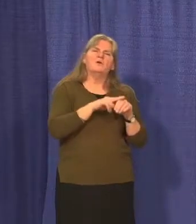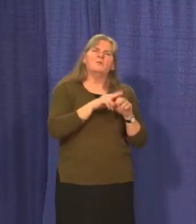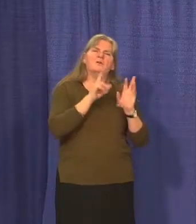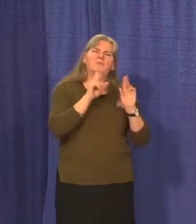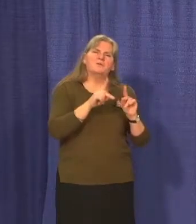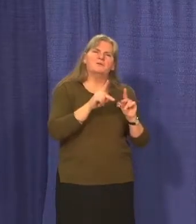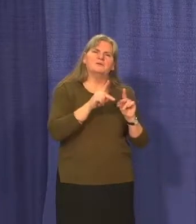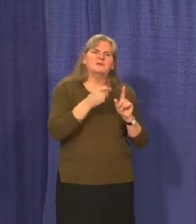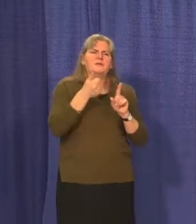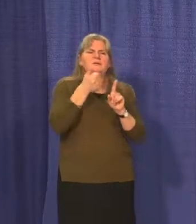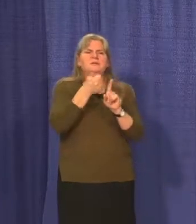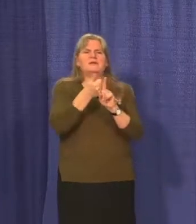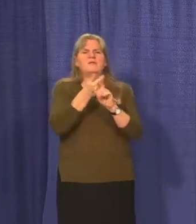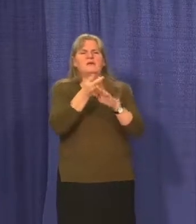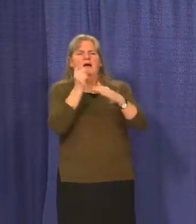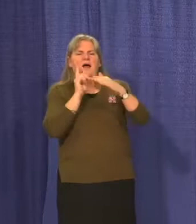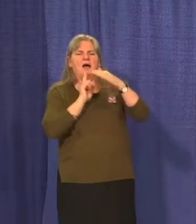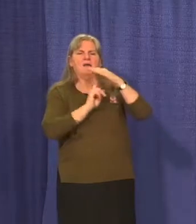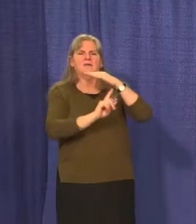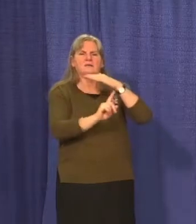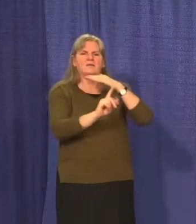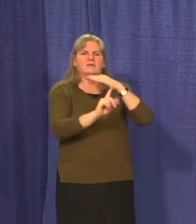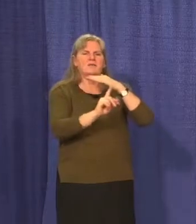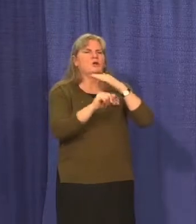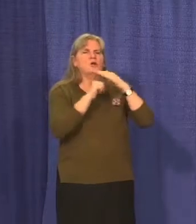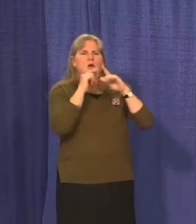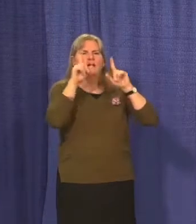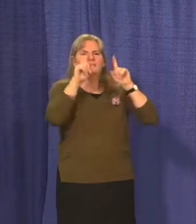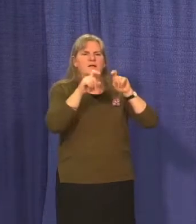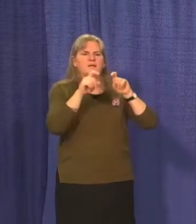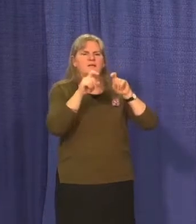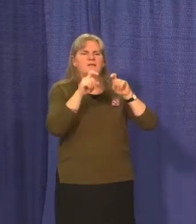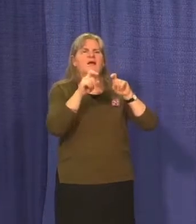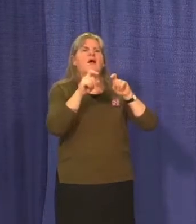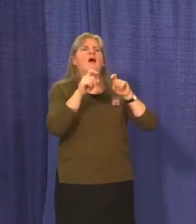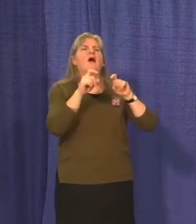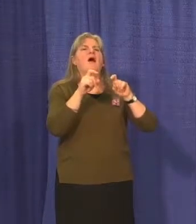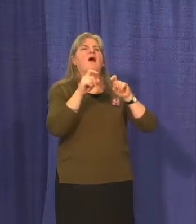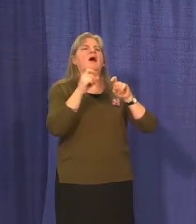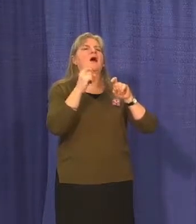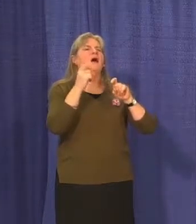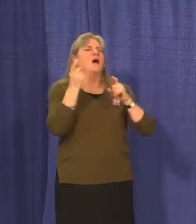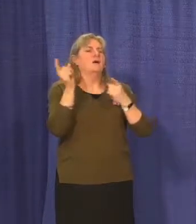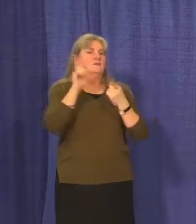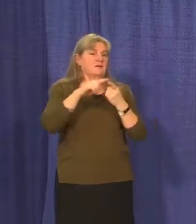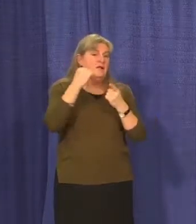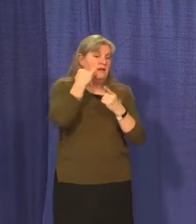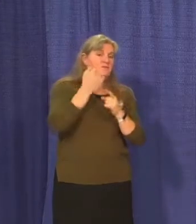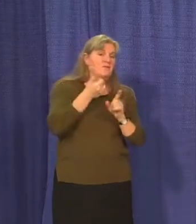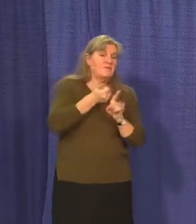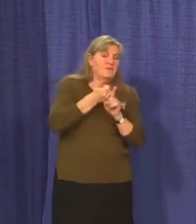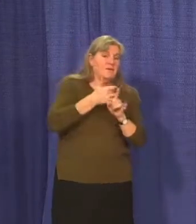itself isolation is not tested unless symptoms occur. Saw there was no indication for